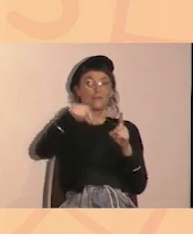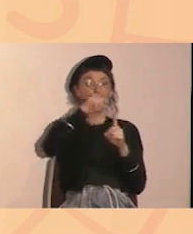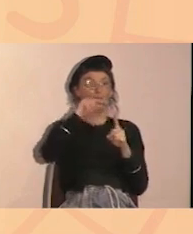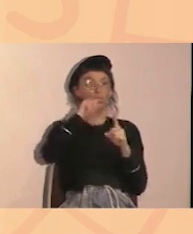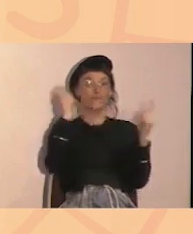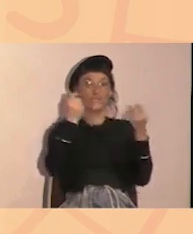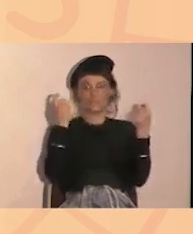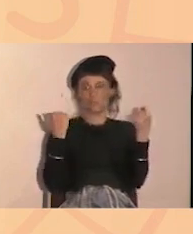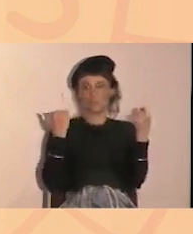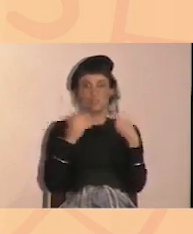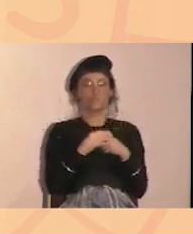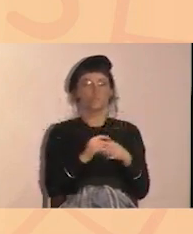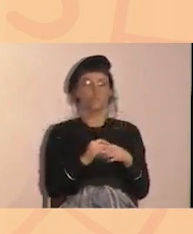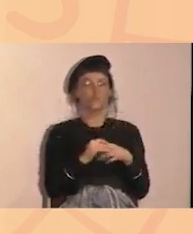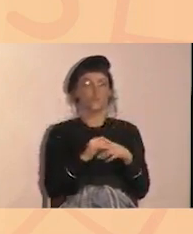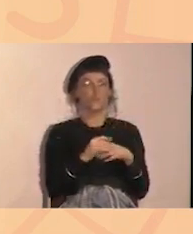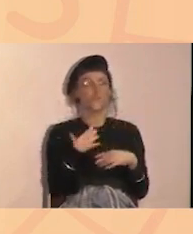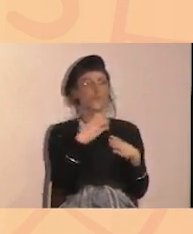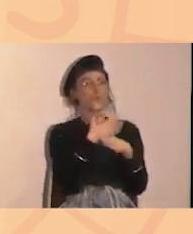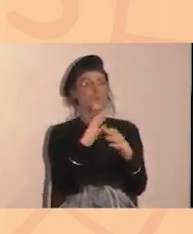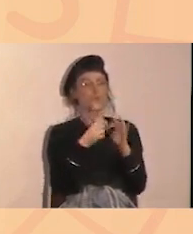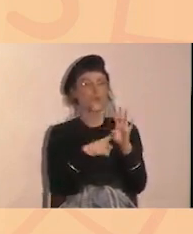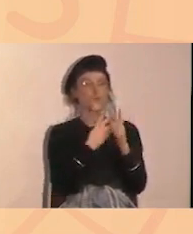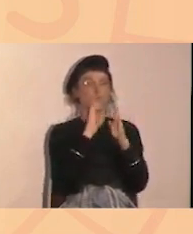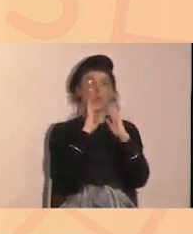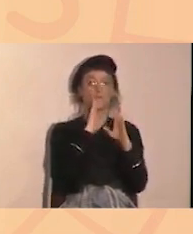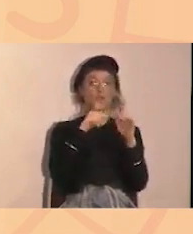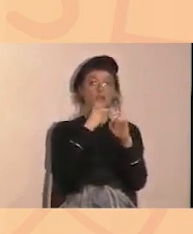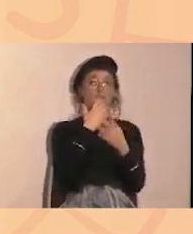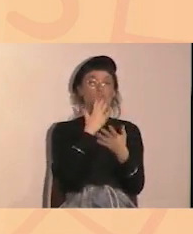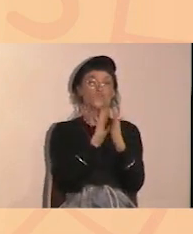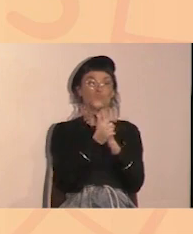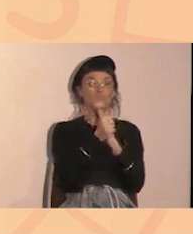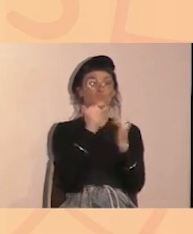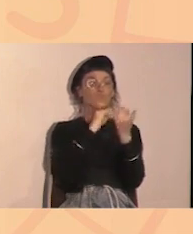More work by the wonderful and incredibly talented and very busy Sharyn Egan.